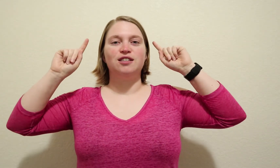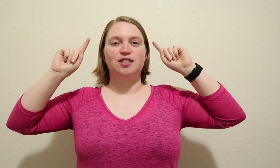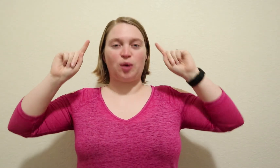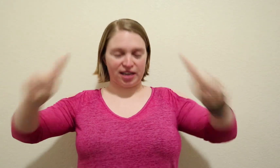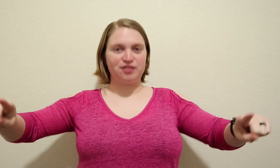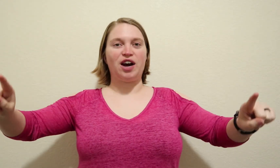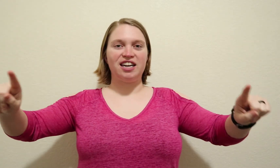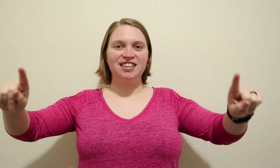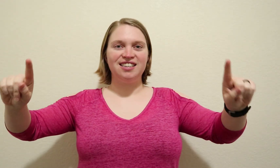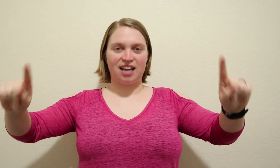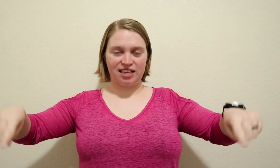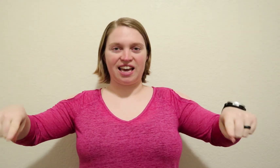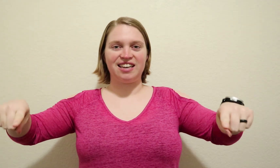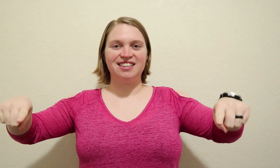so I can run again